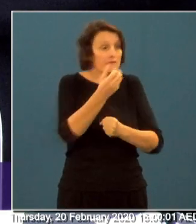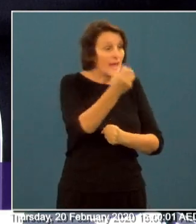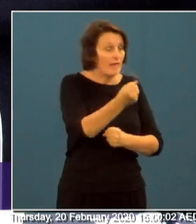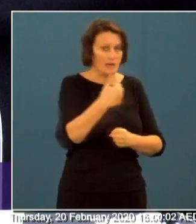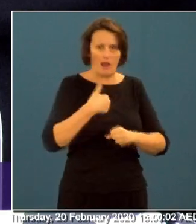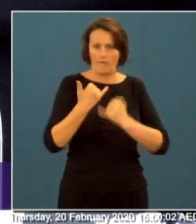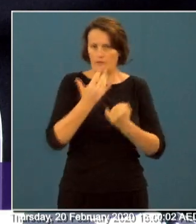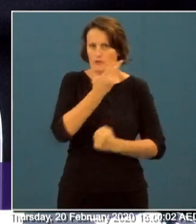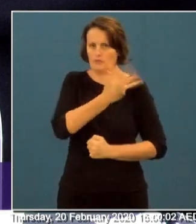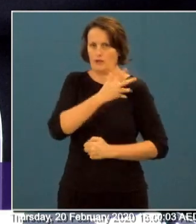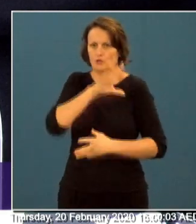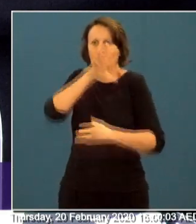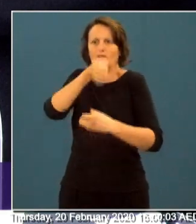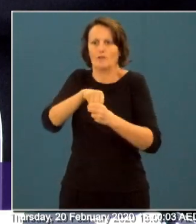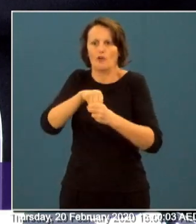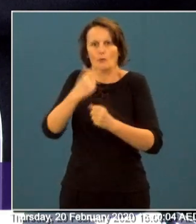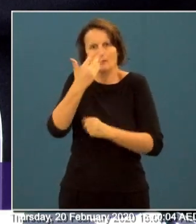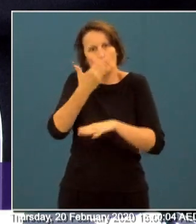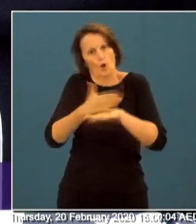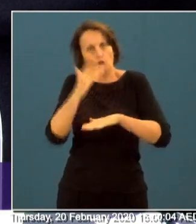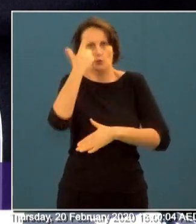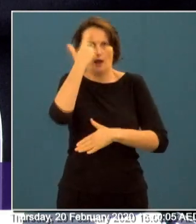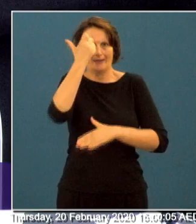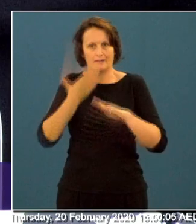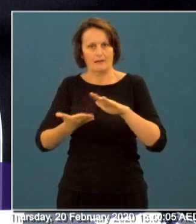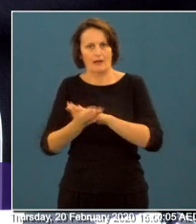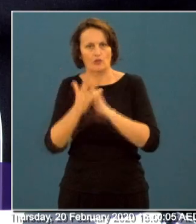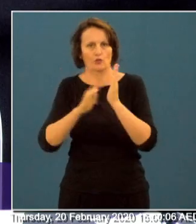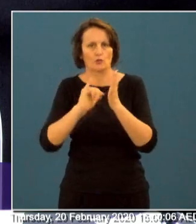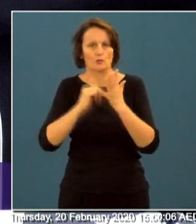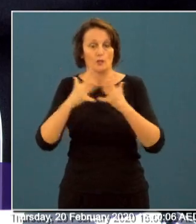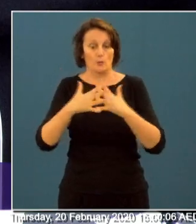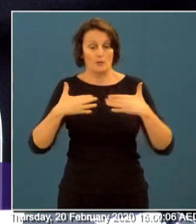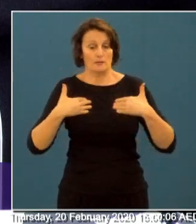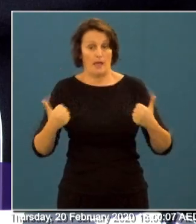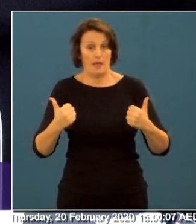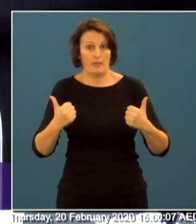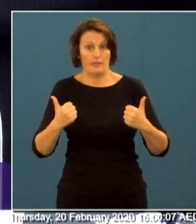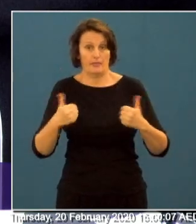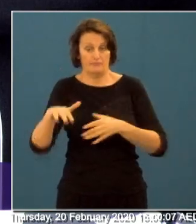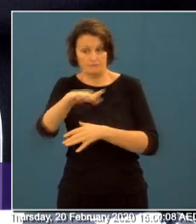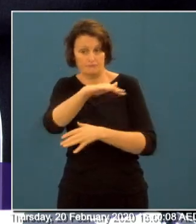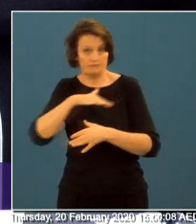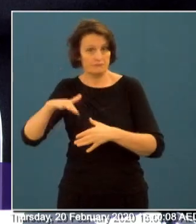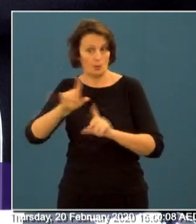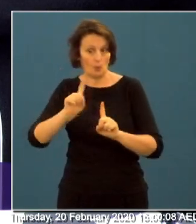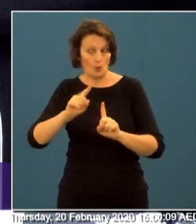a new strategically-driven initiative in New South Wales Health. And what I have witnessed, as being part of that, is that conversations